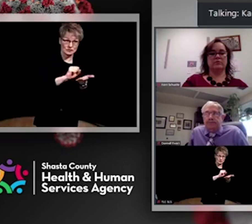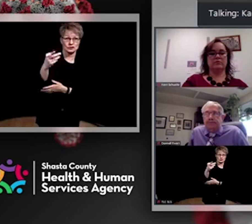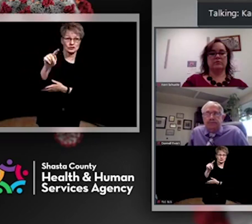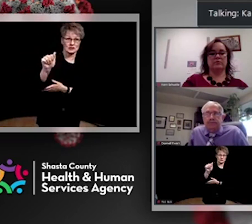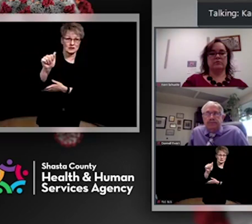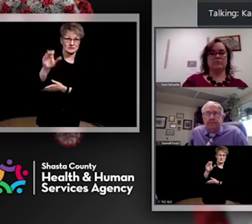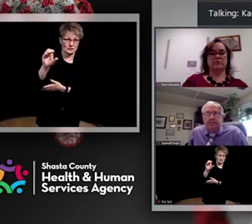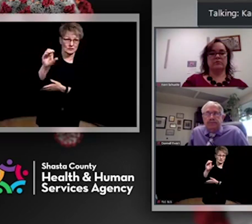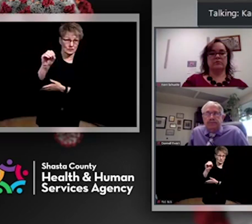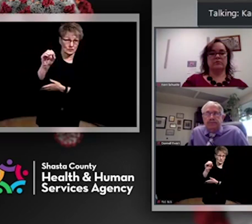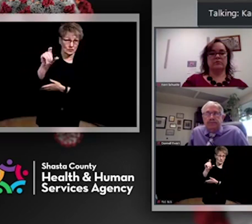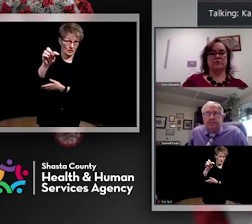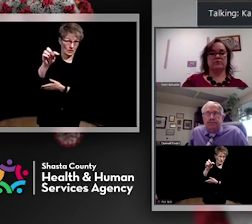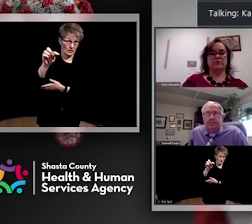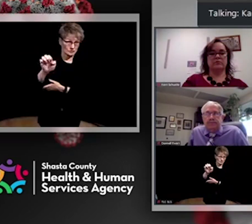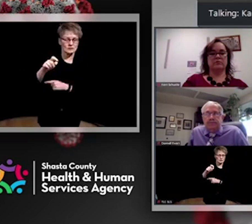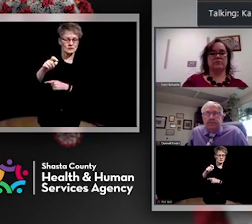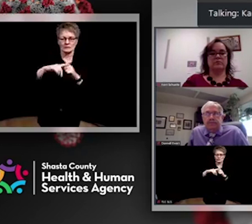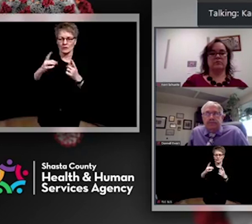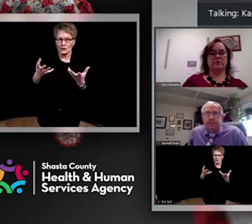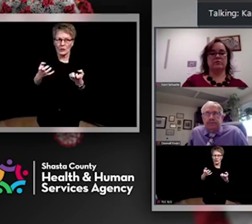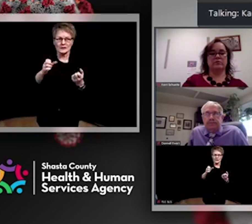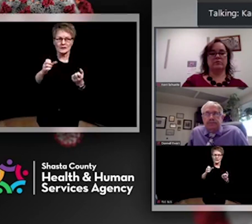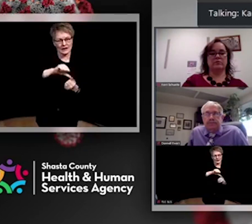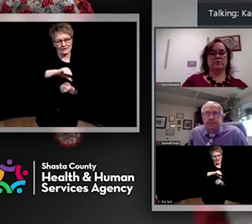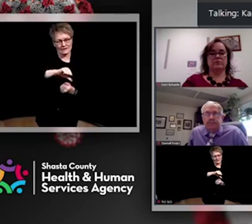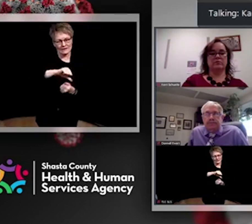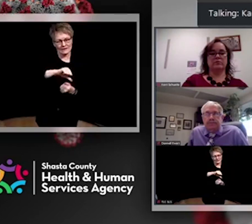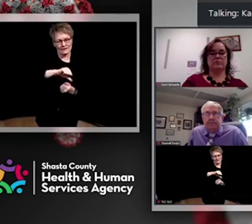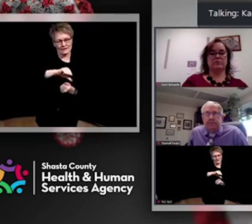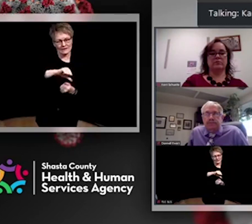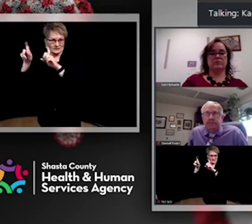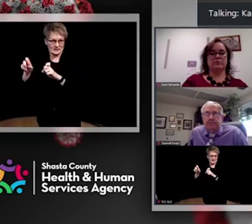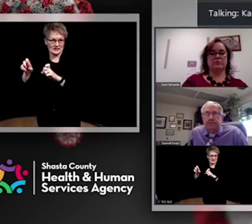testing site, similar to Shasta College that we would position in a different geographic